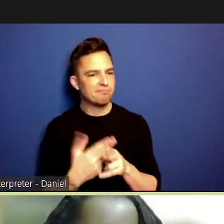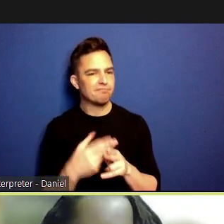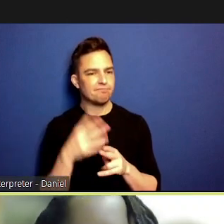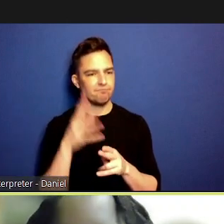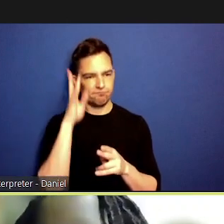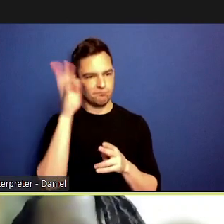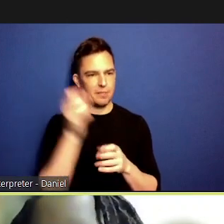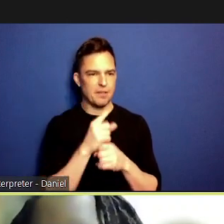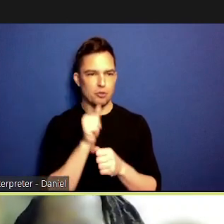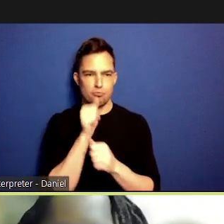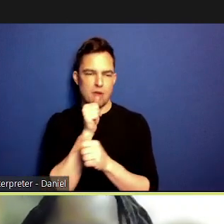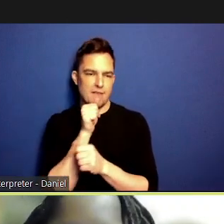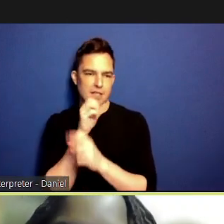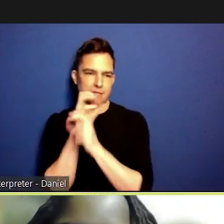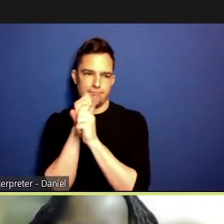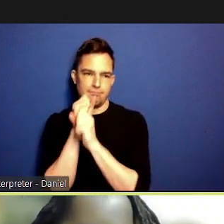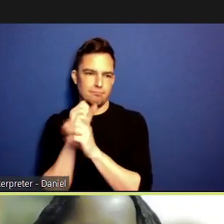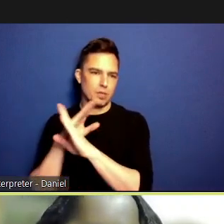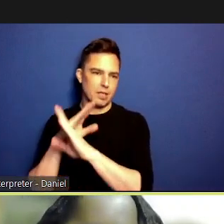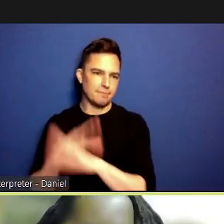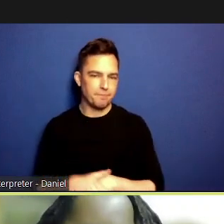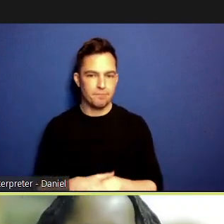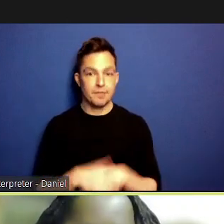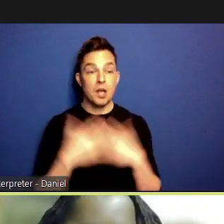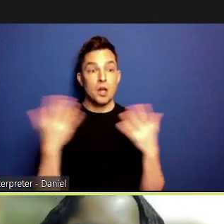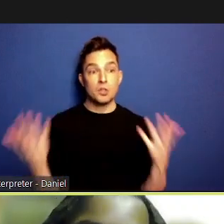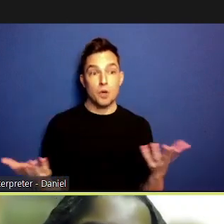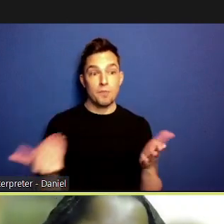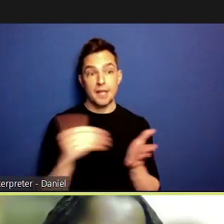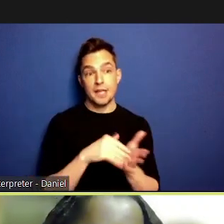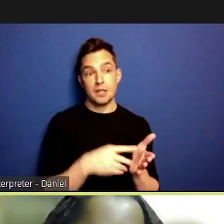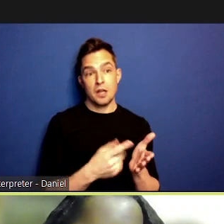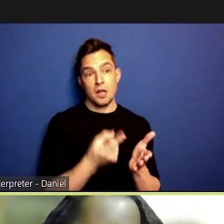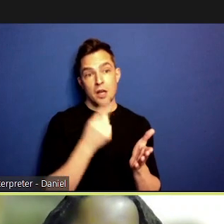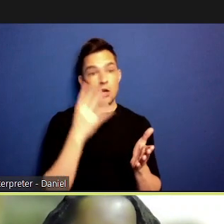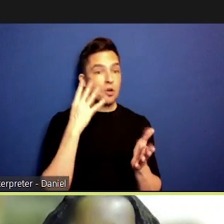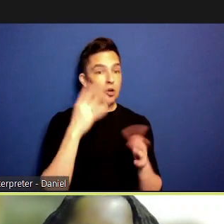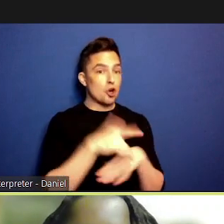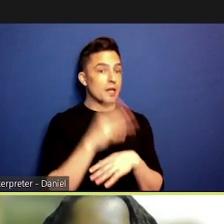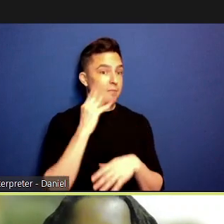is protected. So again, one of the early experiences I thought of when I was presented with this